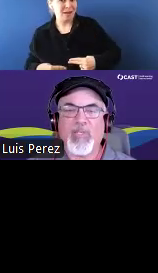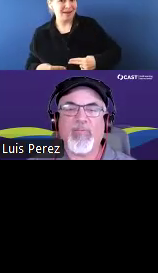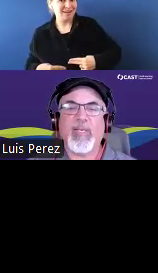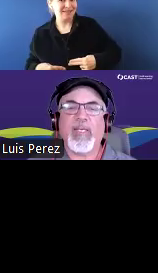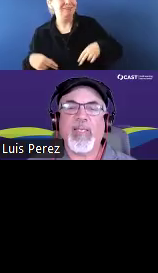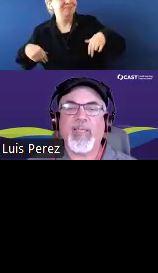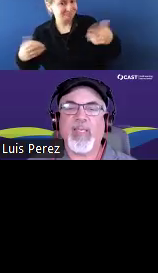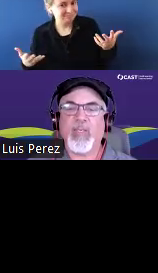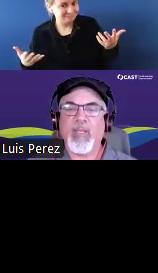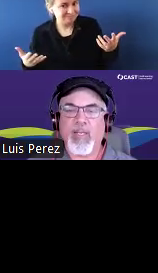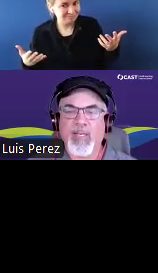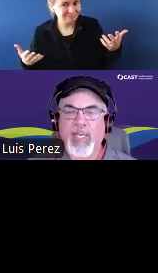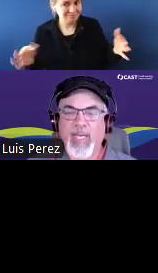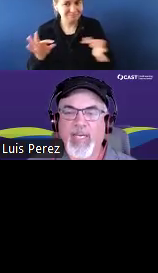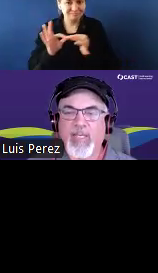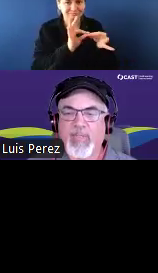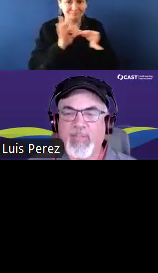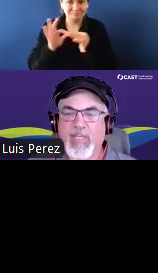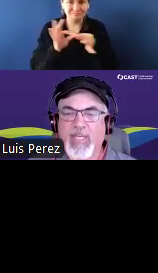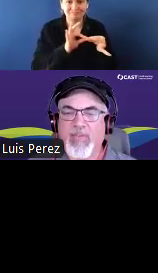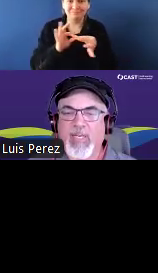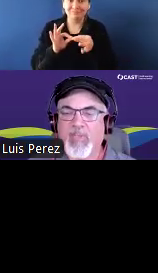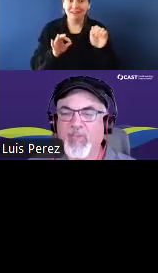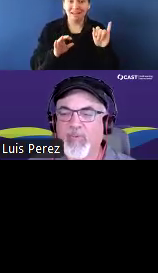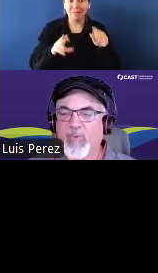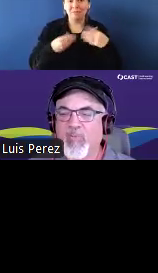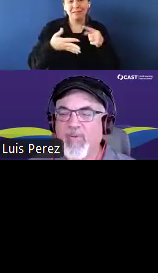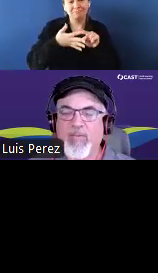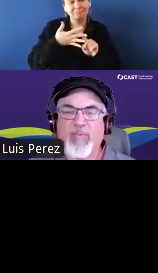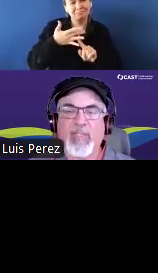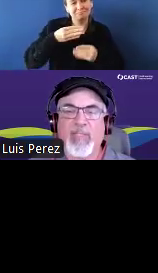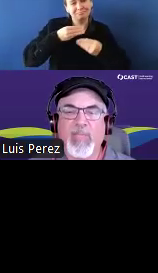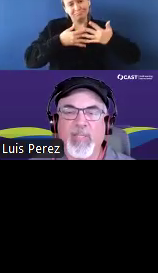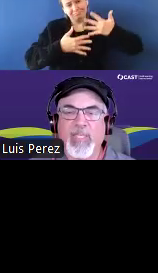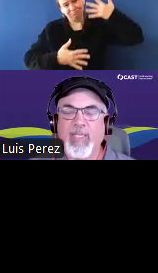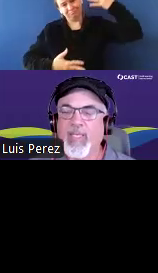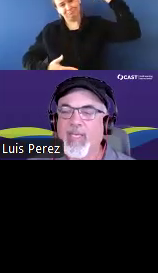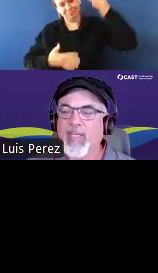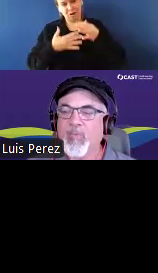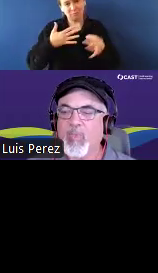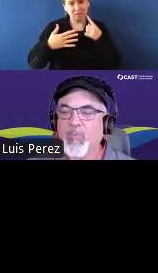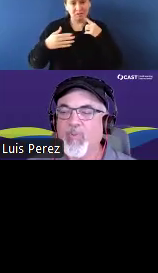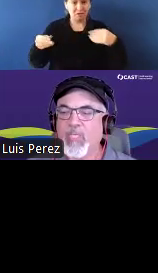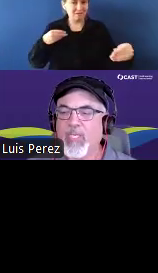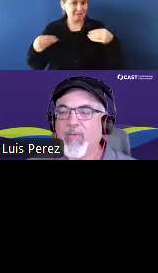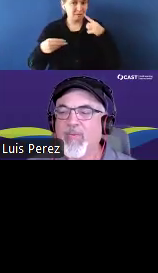believe that. I think AI gives us lots of options for providing flexibility to people who need it,